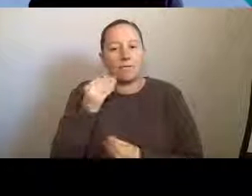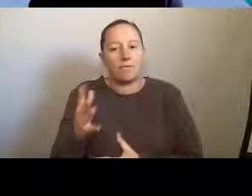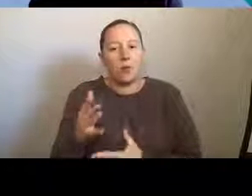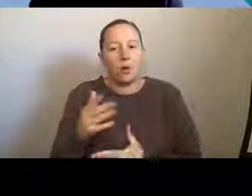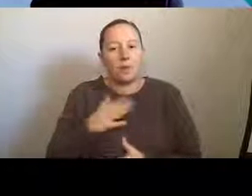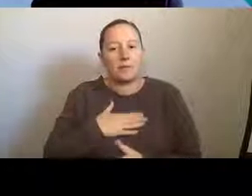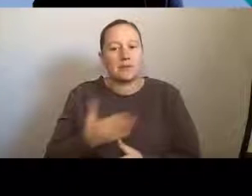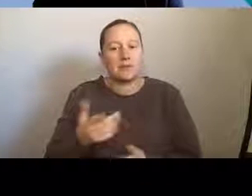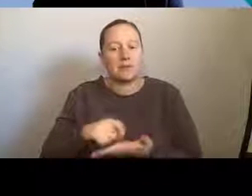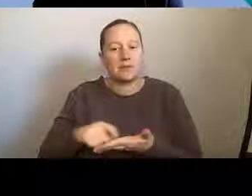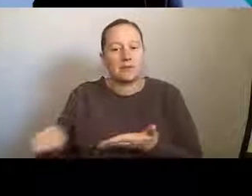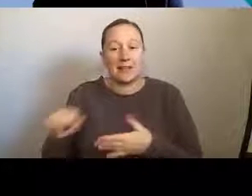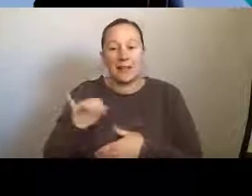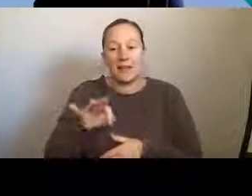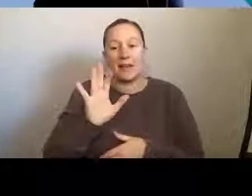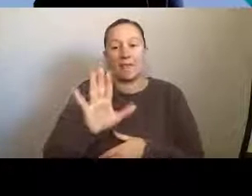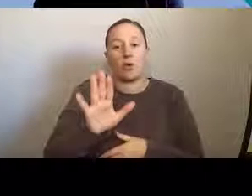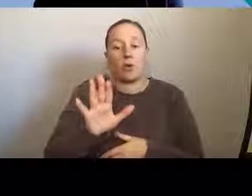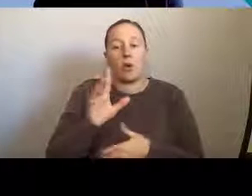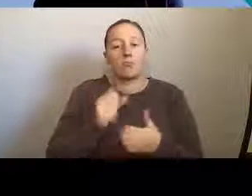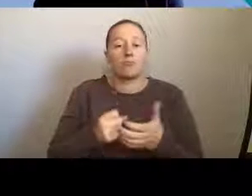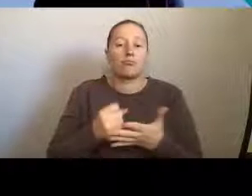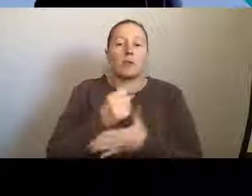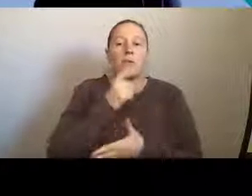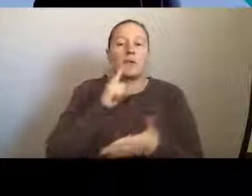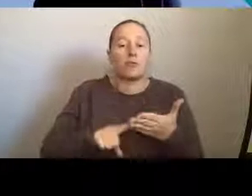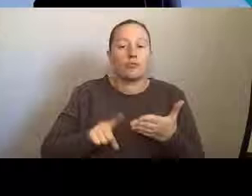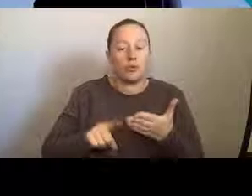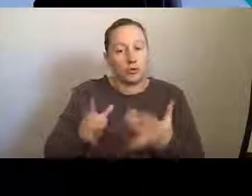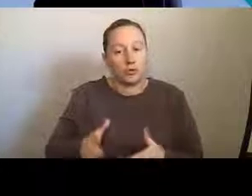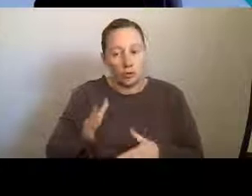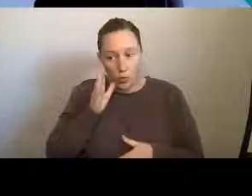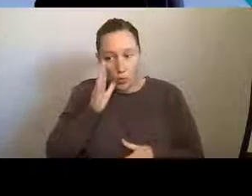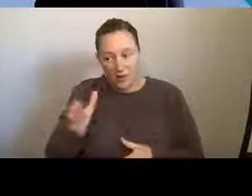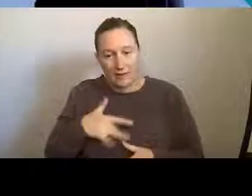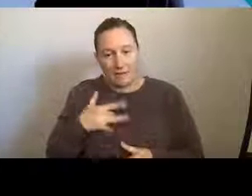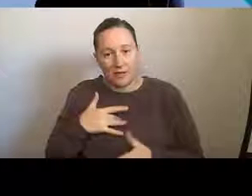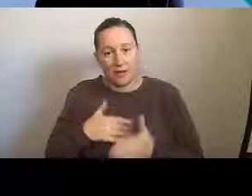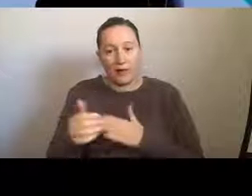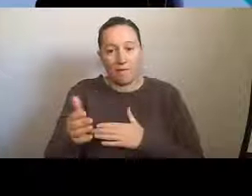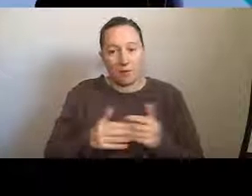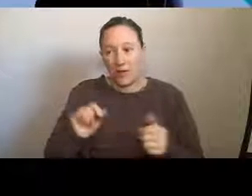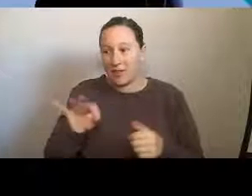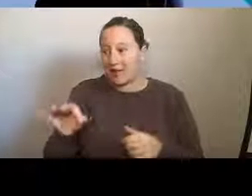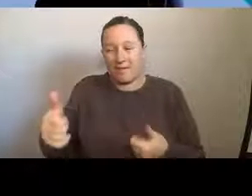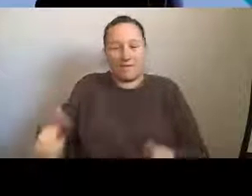can you be sure that your patients will feel comfortable declining your invitation for research participation?